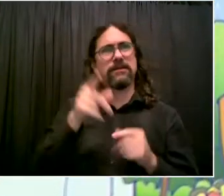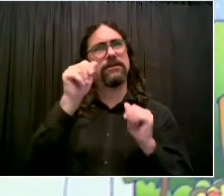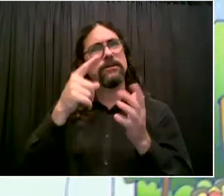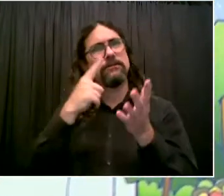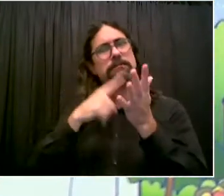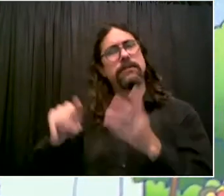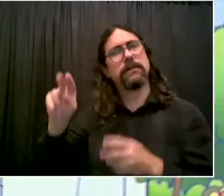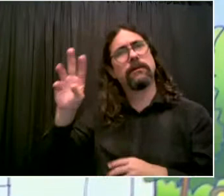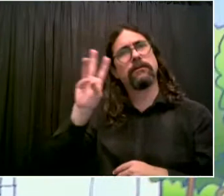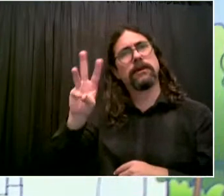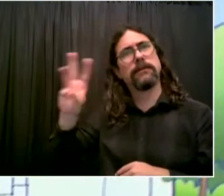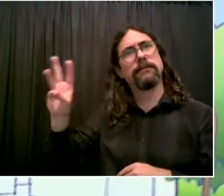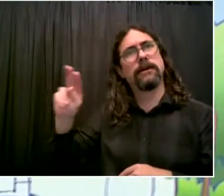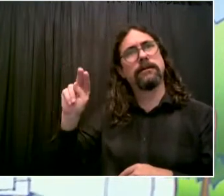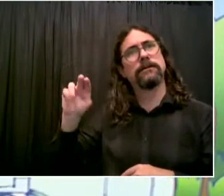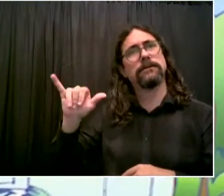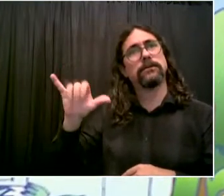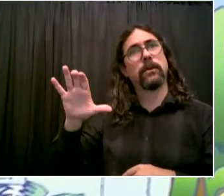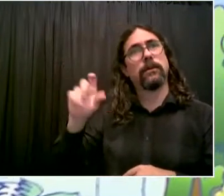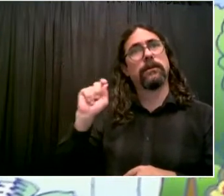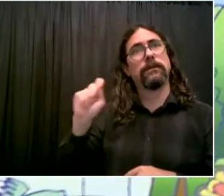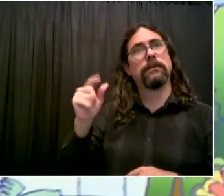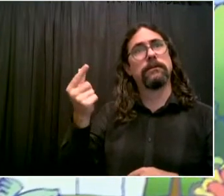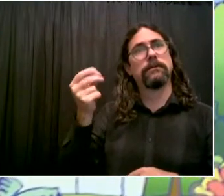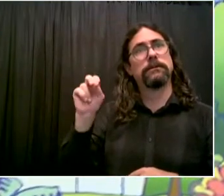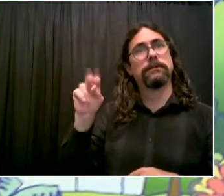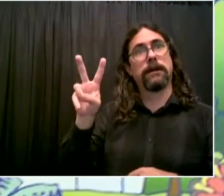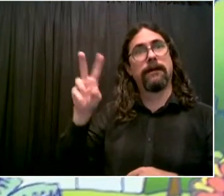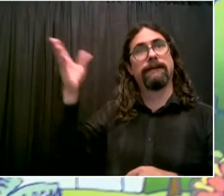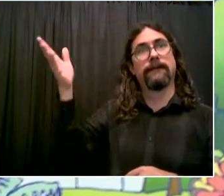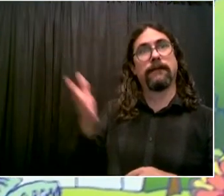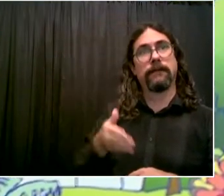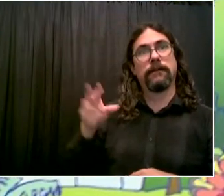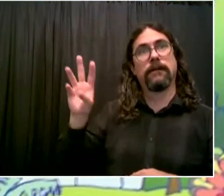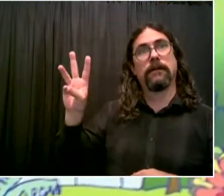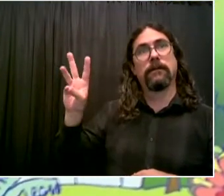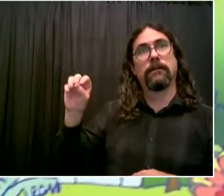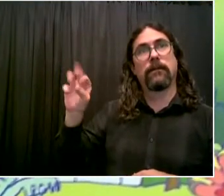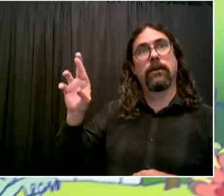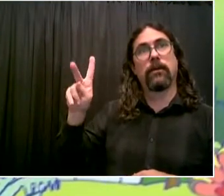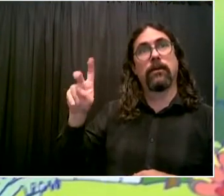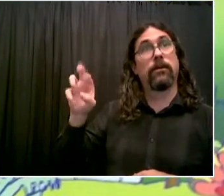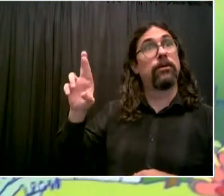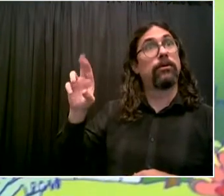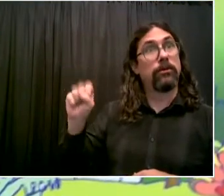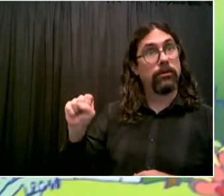AND FILE A MPCOLANTI. WE DO NOT WANT TO SEE